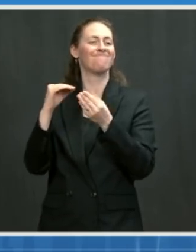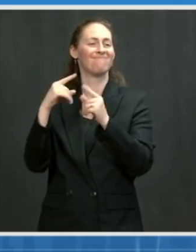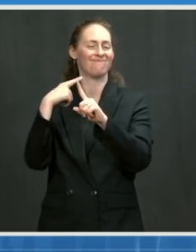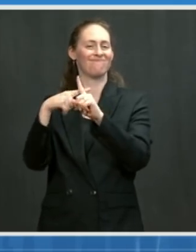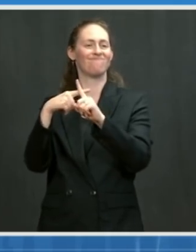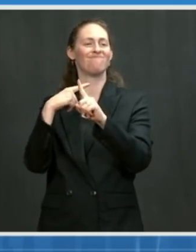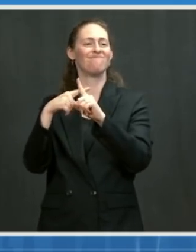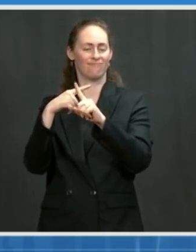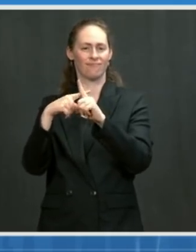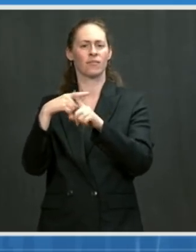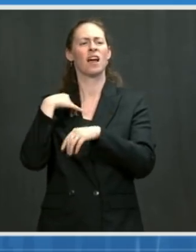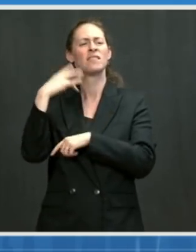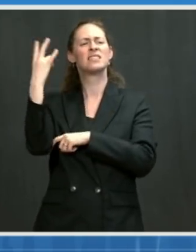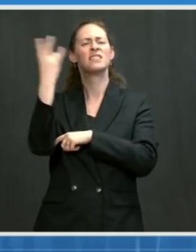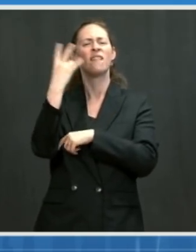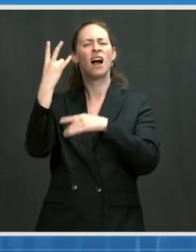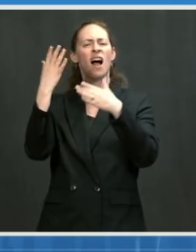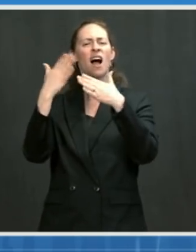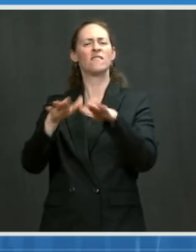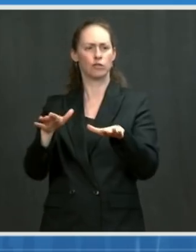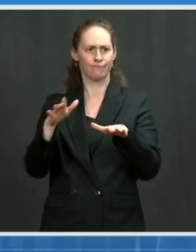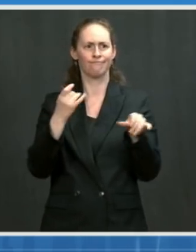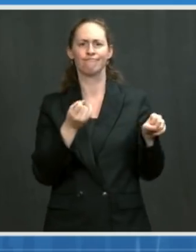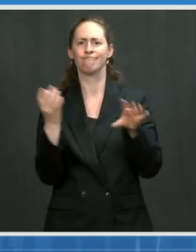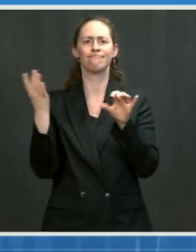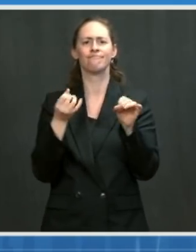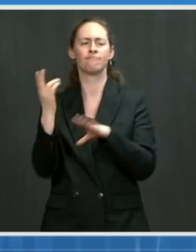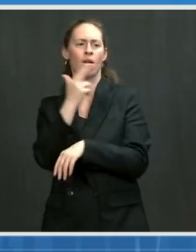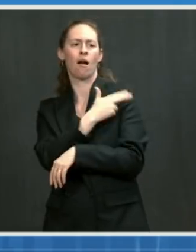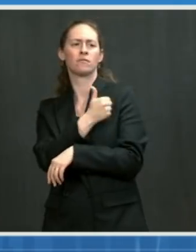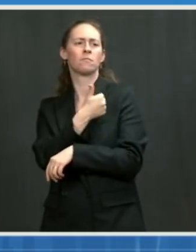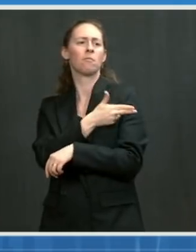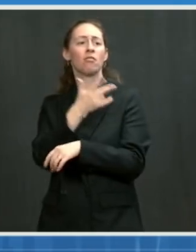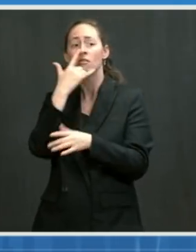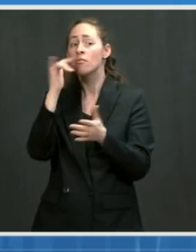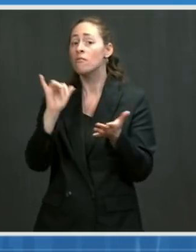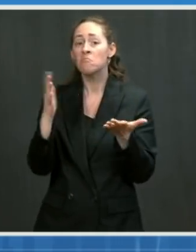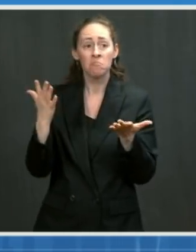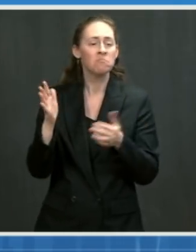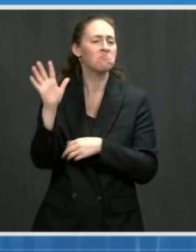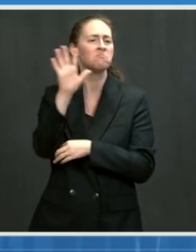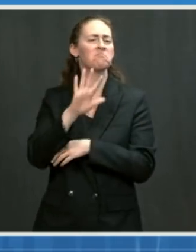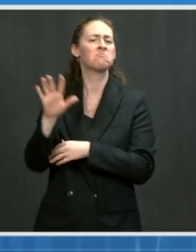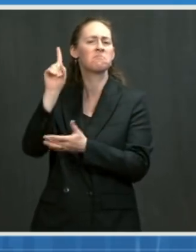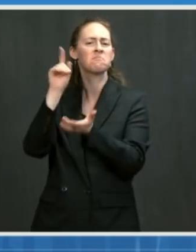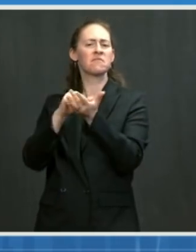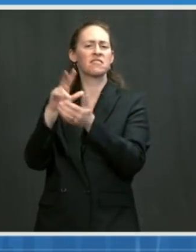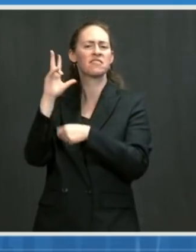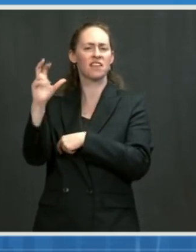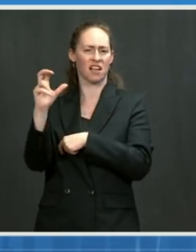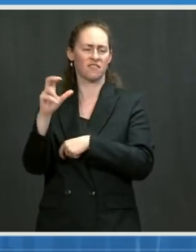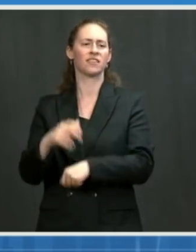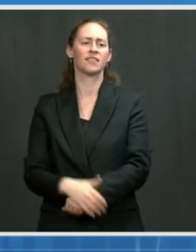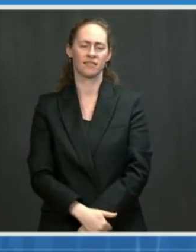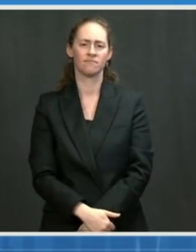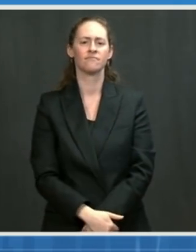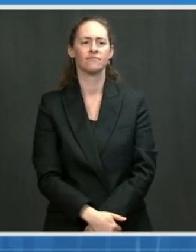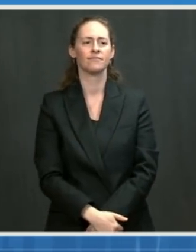CONTINUING TO FALL WE REMAIN ENCOURAGED THE 7-DAY AVERAGE OF HOSPITAL